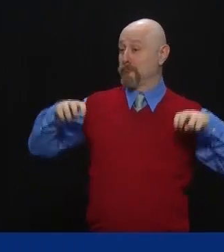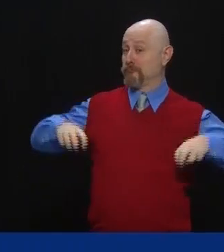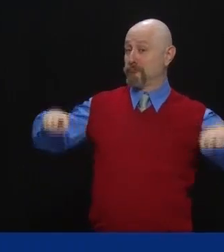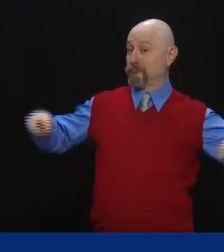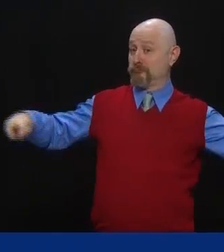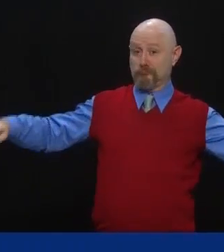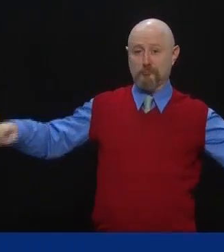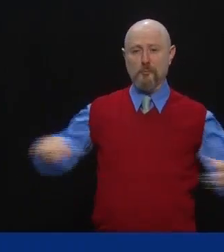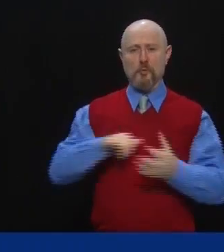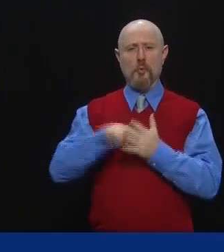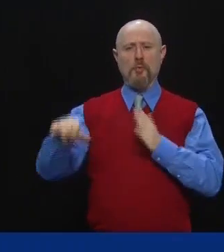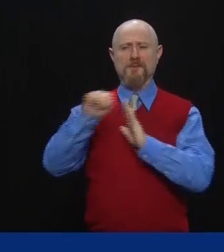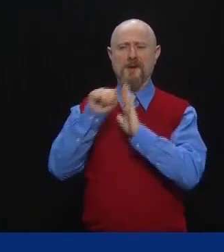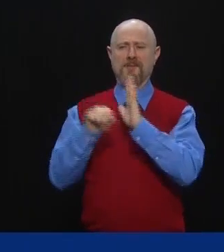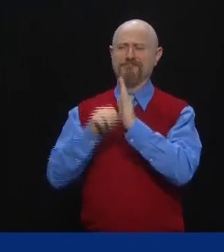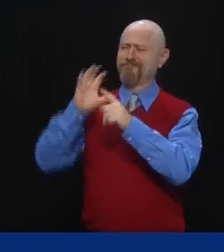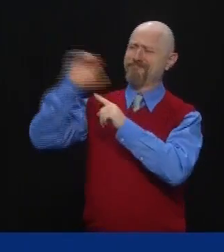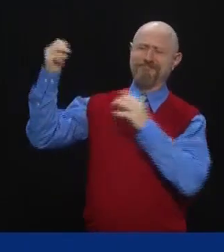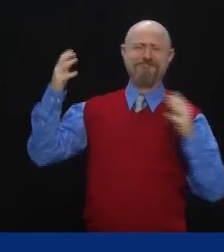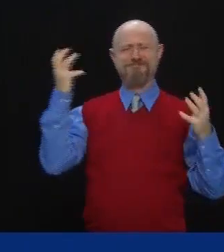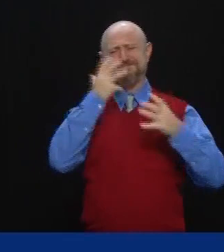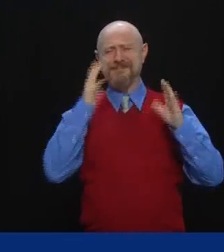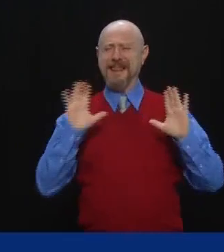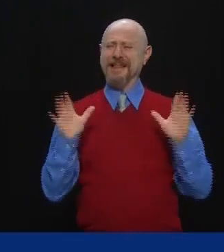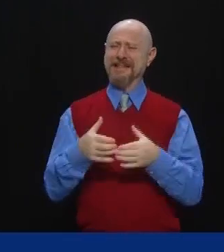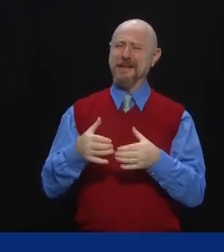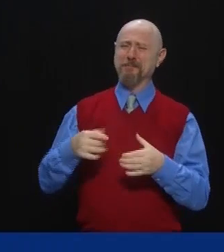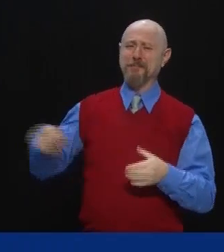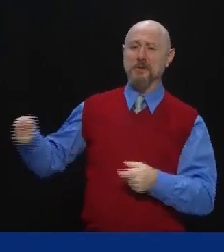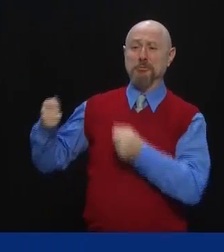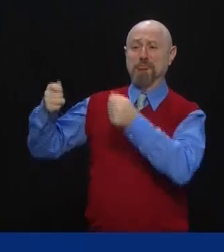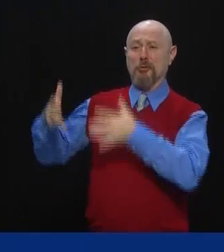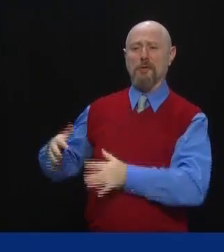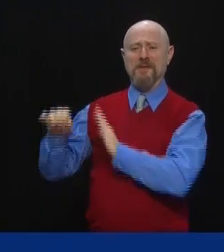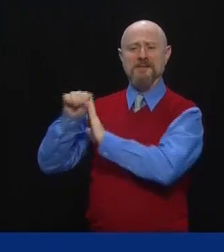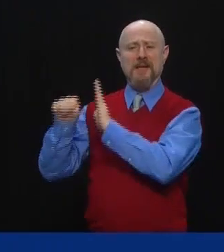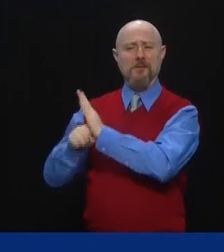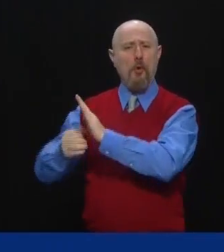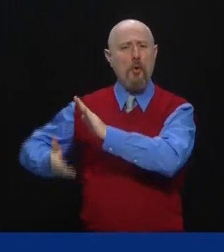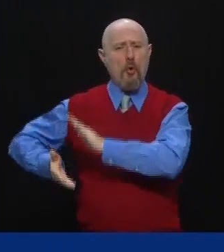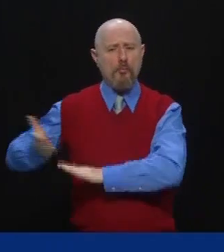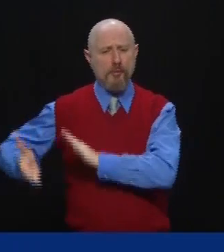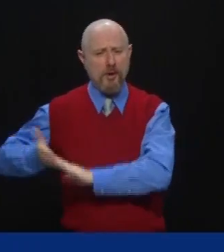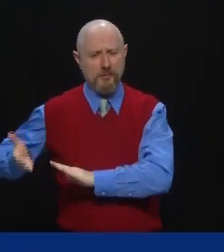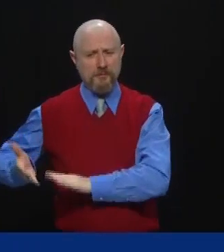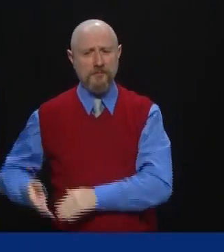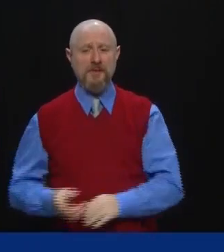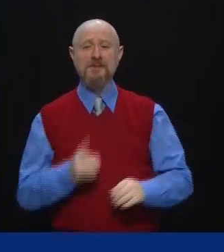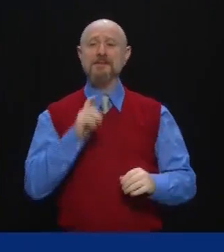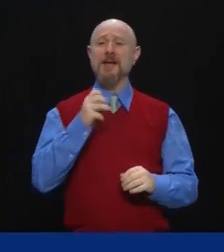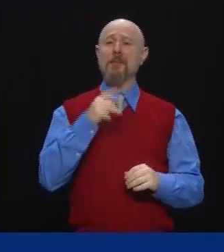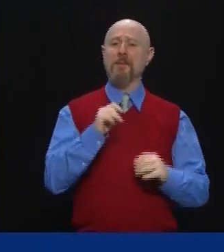ENJOY IT MORE NEXT YEAR AND JOINED BY NEW YORK STATE'S INCREDIBLE DREAM TEAM FOCUSED ON